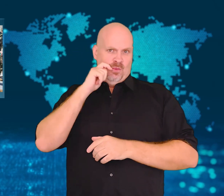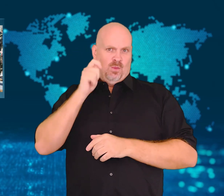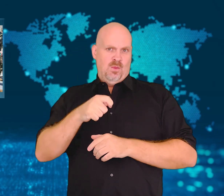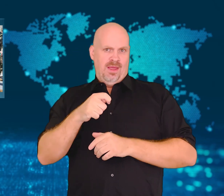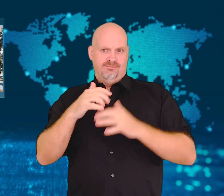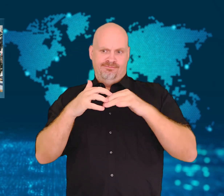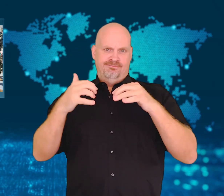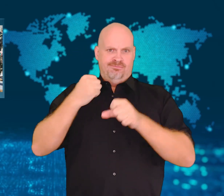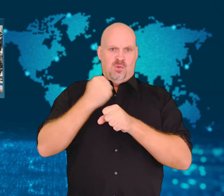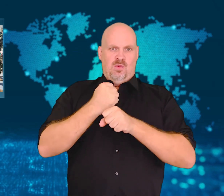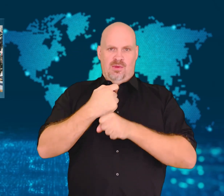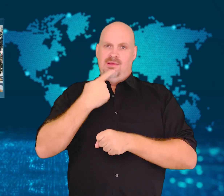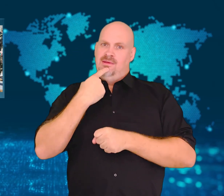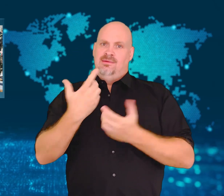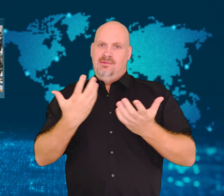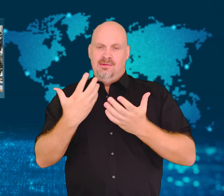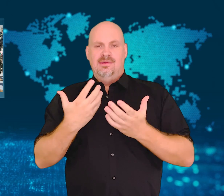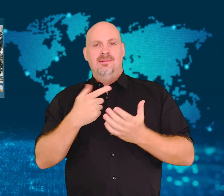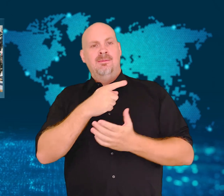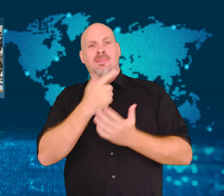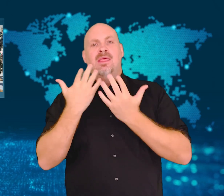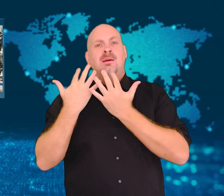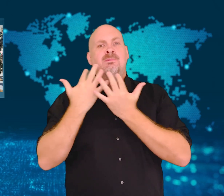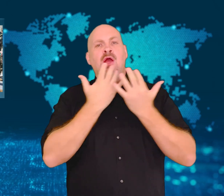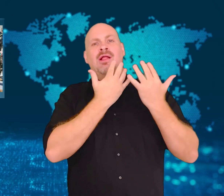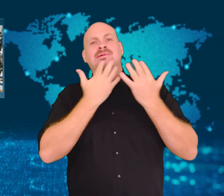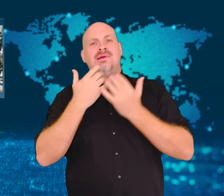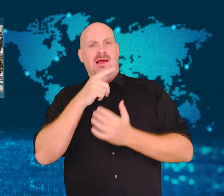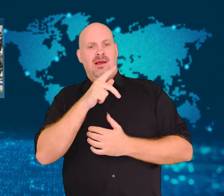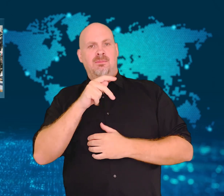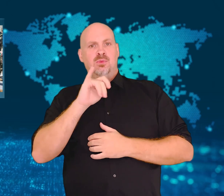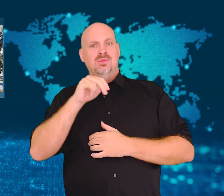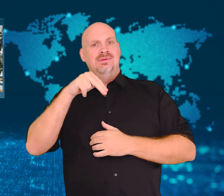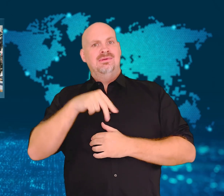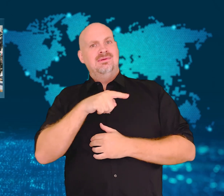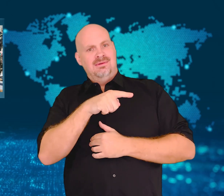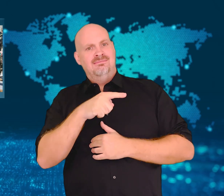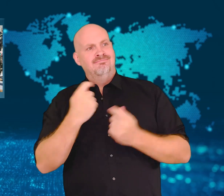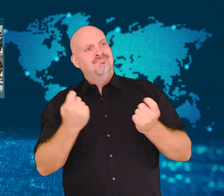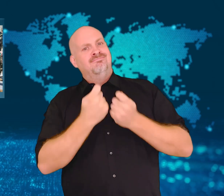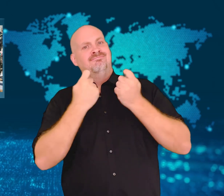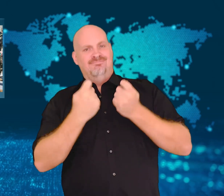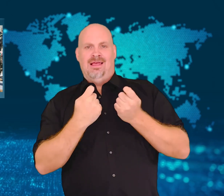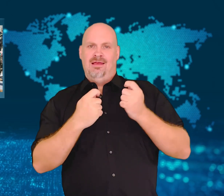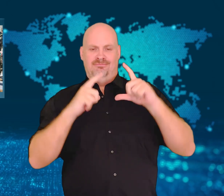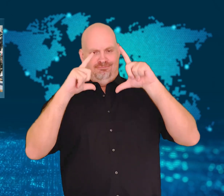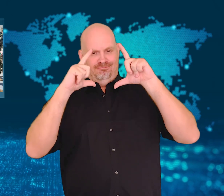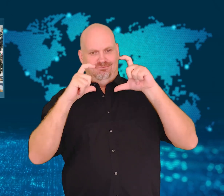noted that Ukrainian officials seemed to "tease" Putin in regards to the bridge.